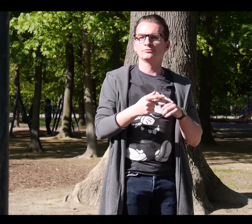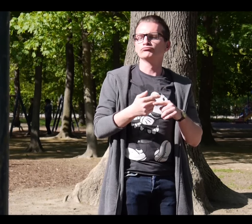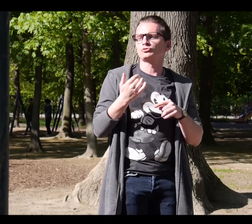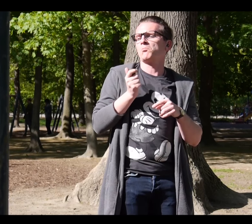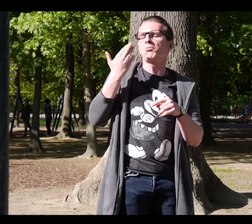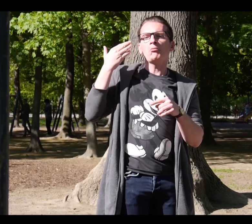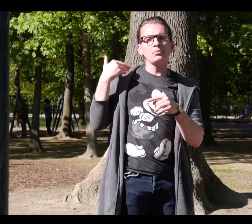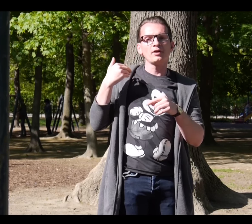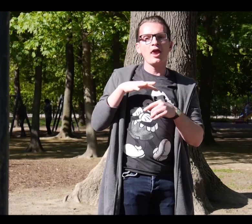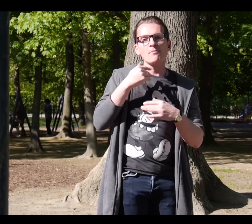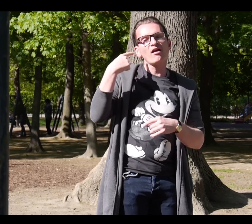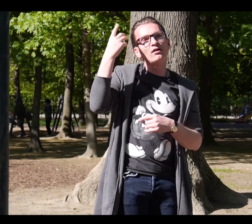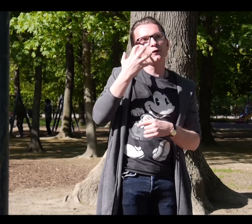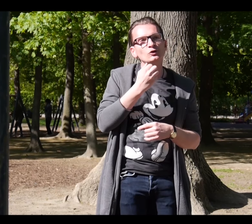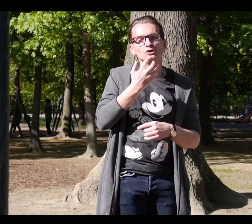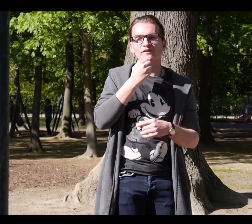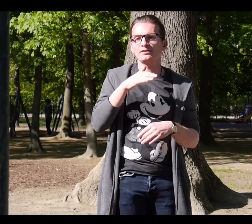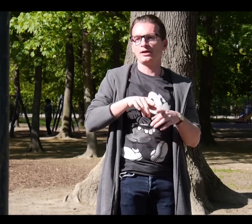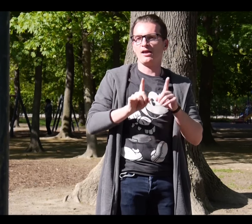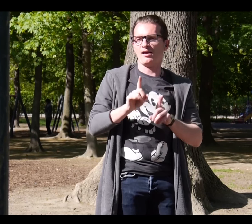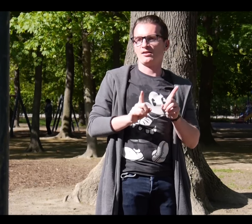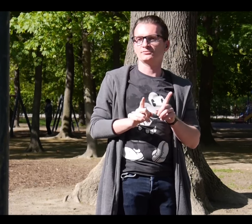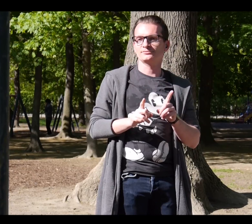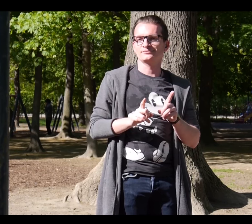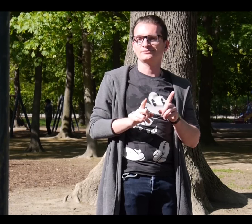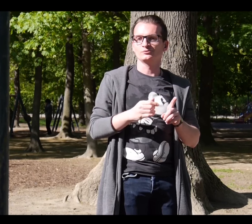It was always a dream of mine, to work in Kindergarten.